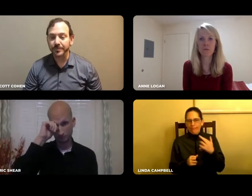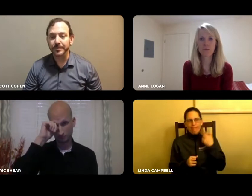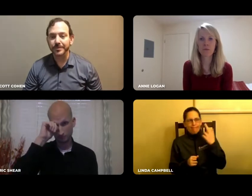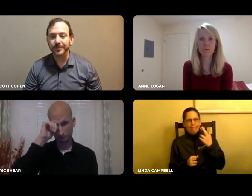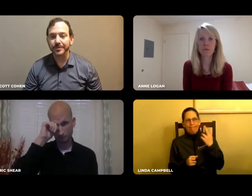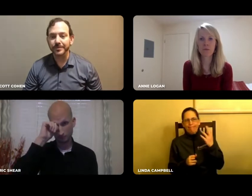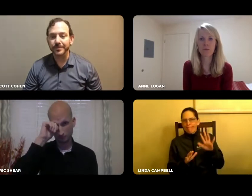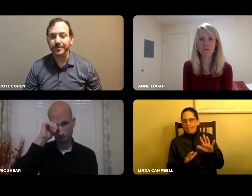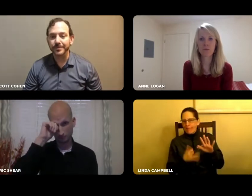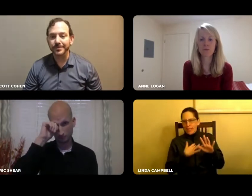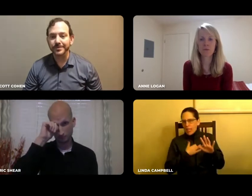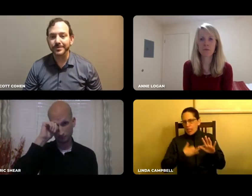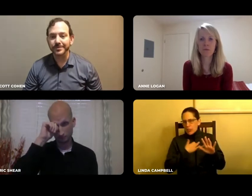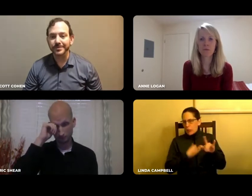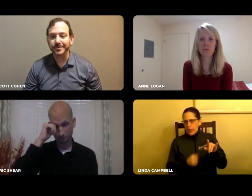I realized I didn't enjoy that.